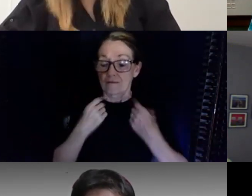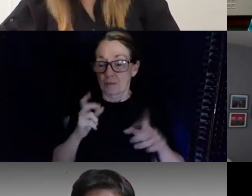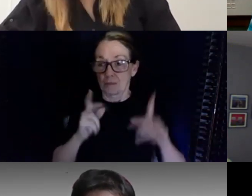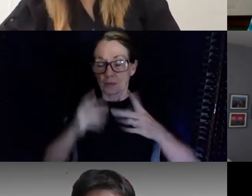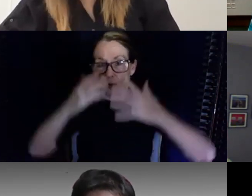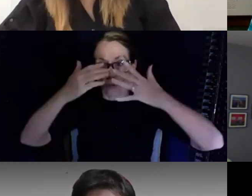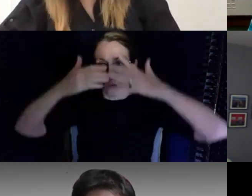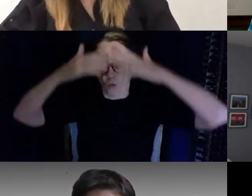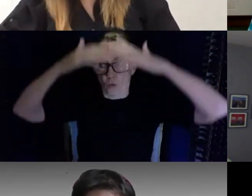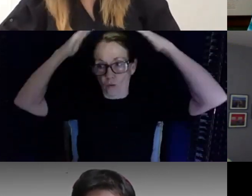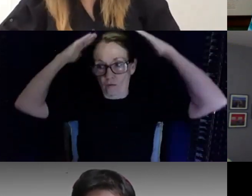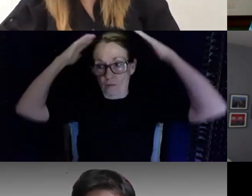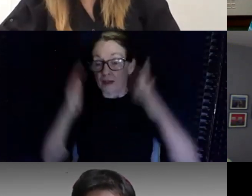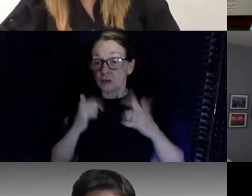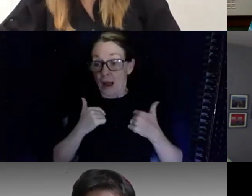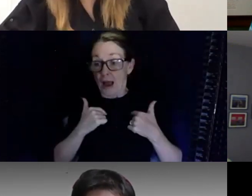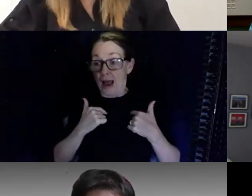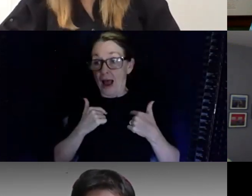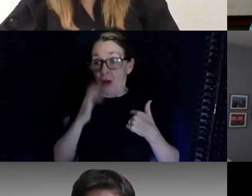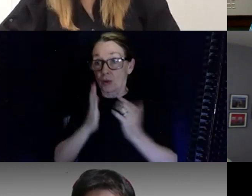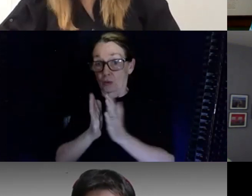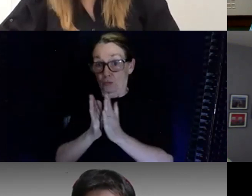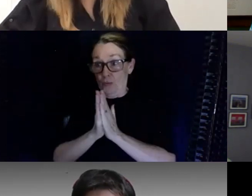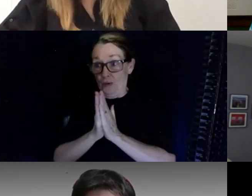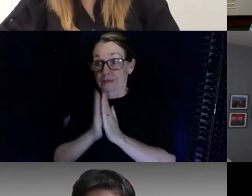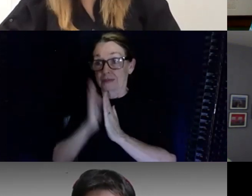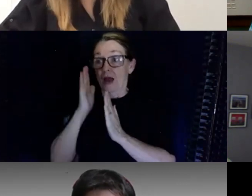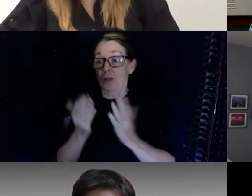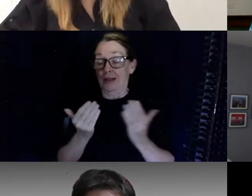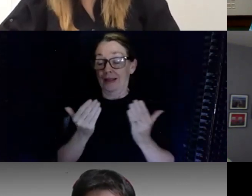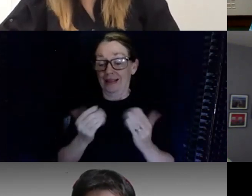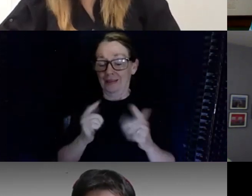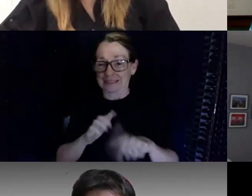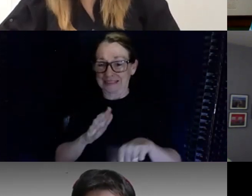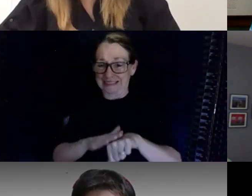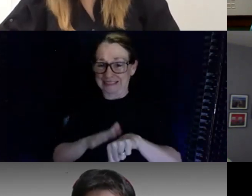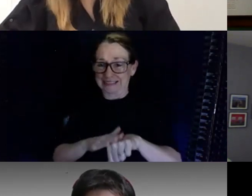BUT I CAN'T PROMISE YOU ANYTHING BECAUSE THERE'S SO MUCH INFORMATION GOING ON OUT OF THE DEPARTMENT OF HEALTH RIGHT NOW. THAT PEOPLE ARE A LITTLE BIT OVERWHELMED.